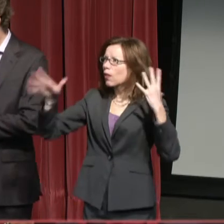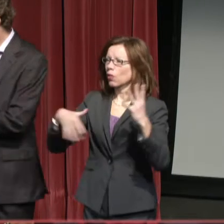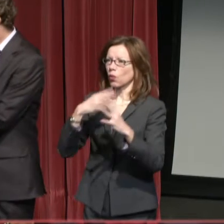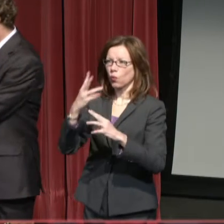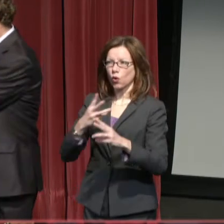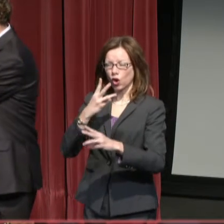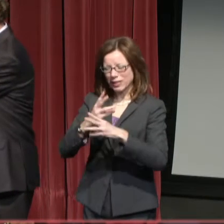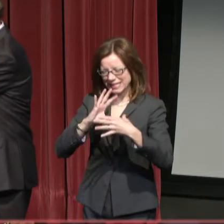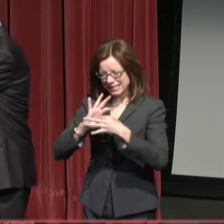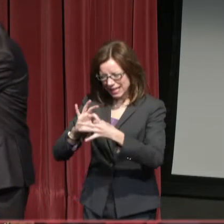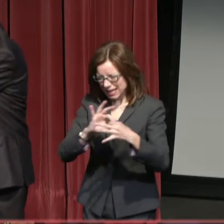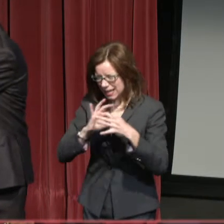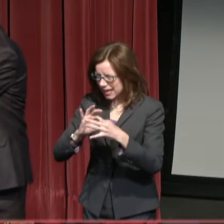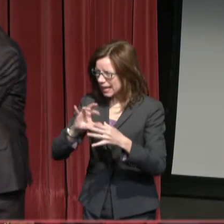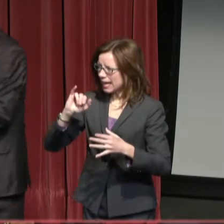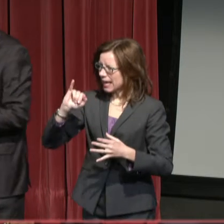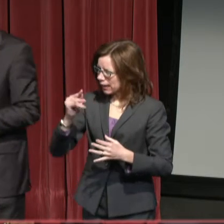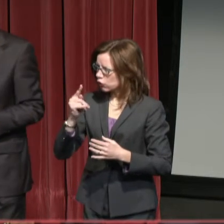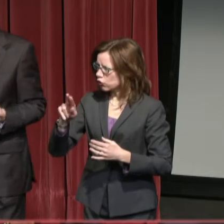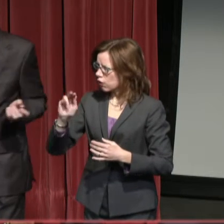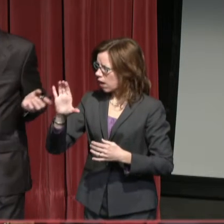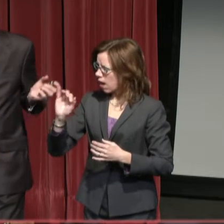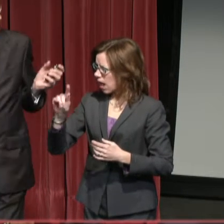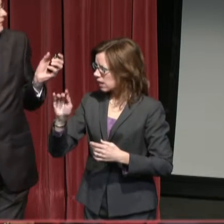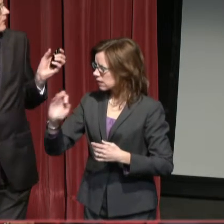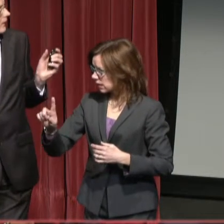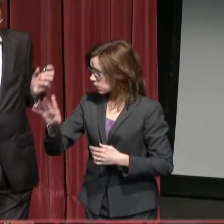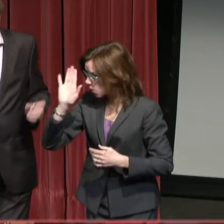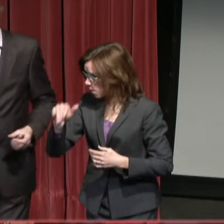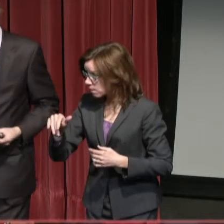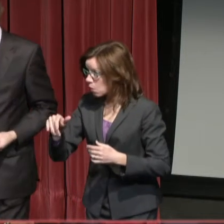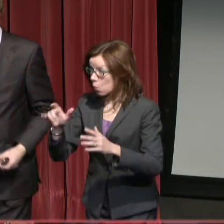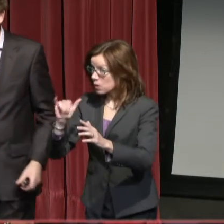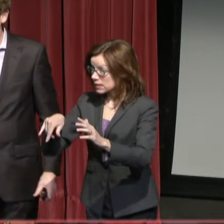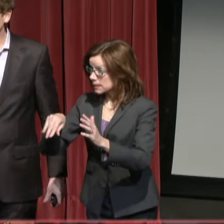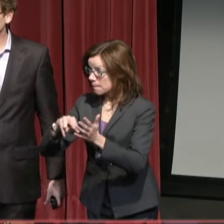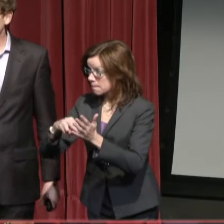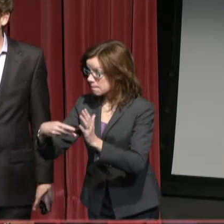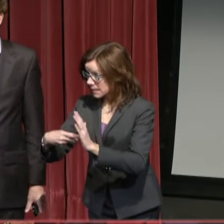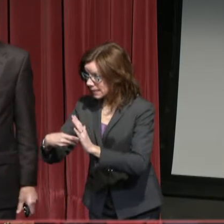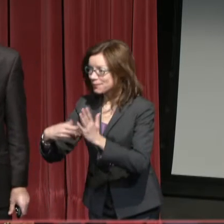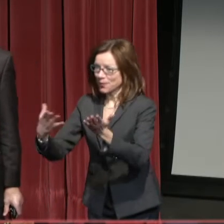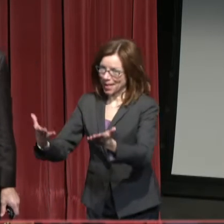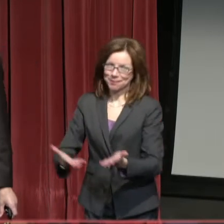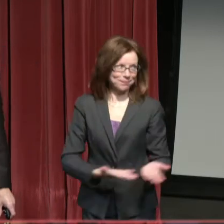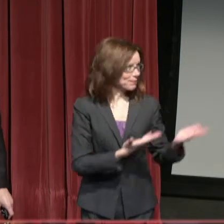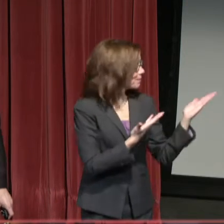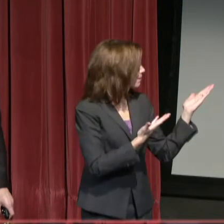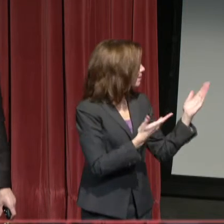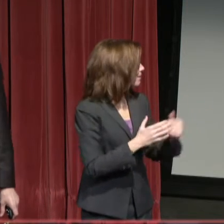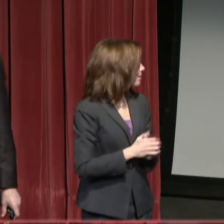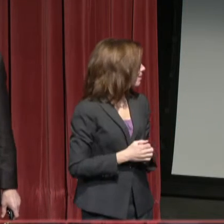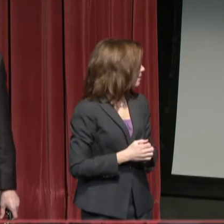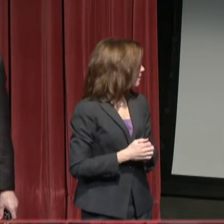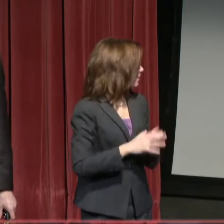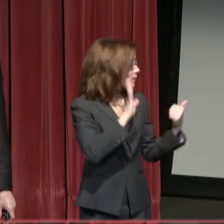What do I mean by that? Douglas Adams, who is famous for the Hitchhikers Guide